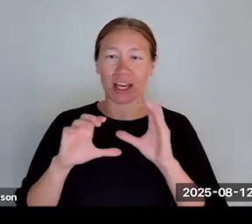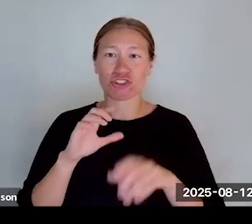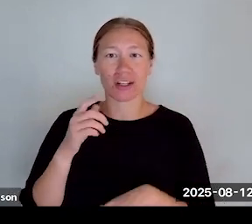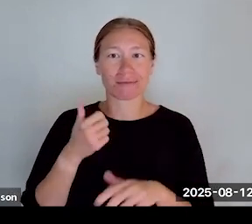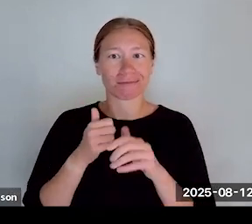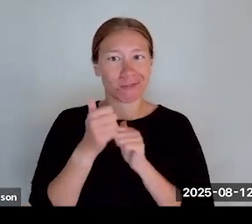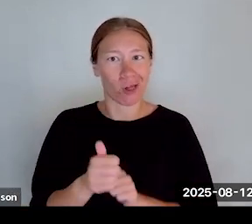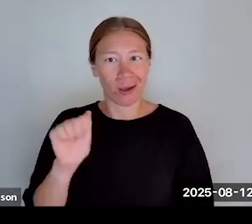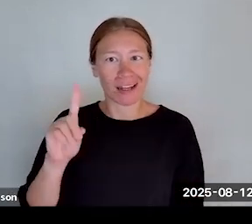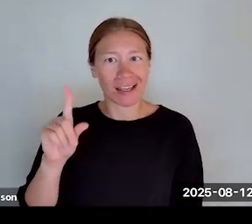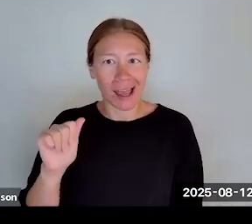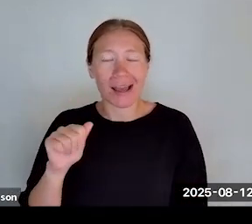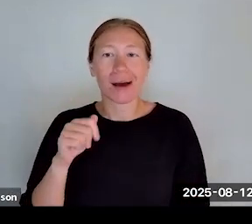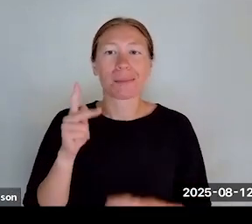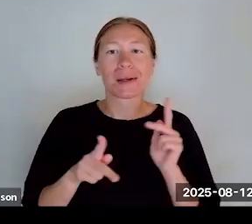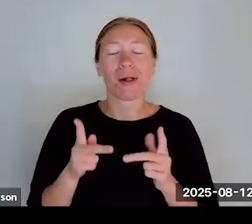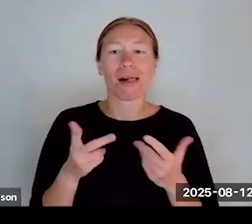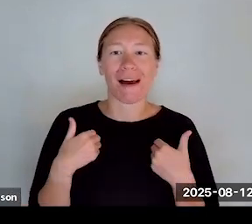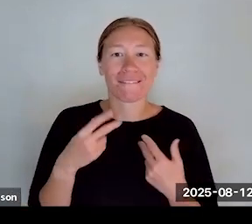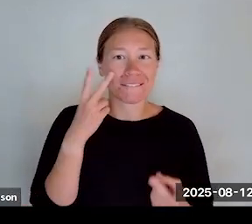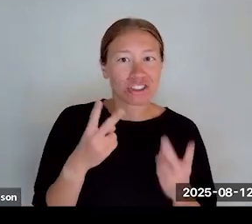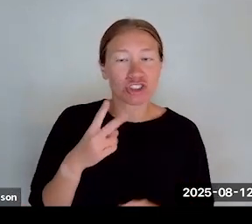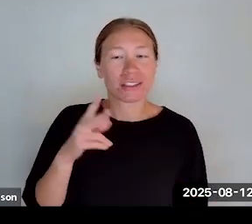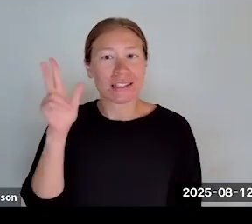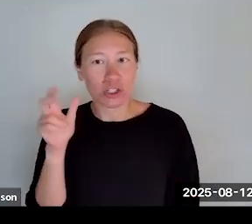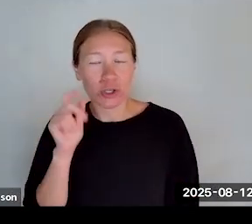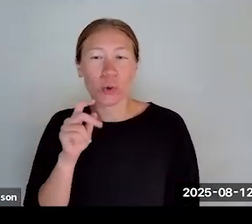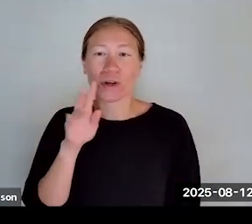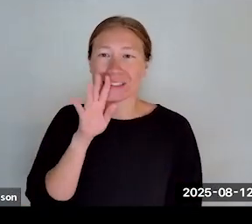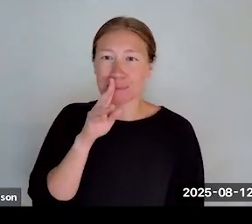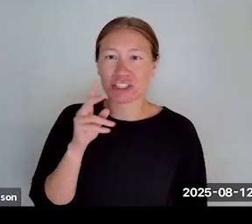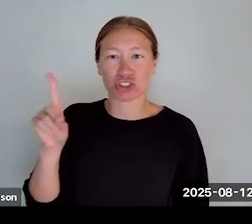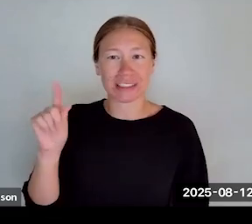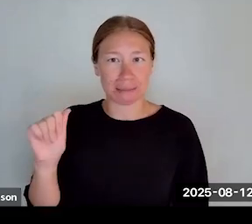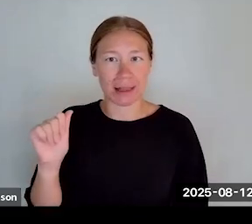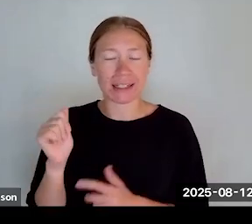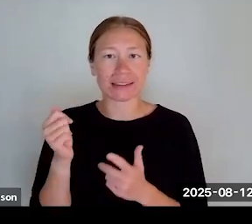with vision, hearing, or speech disabilities is as equally effective as communication